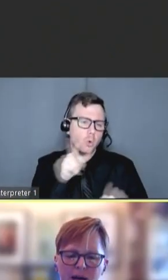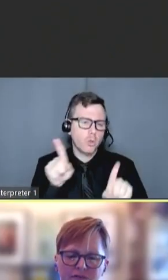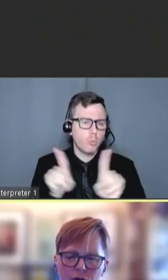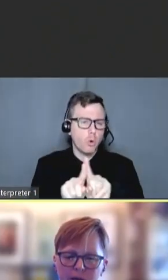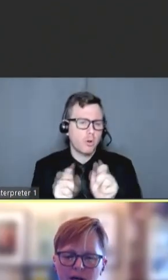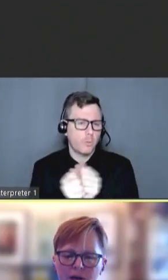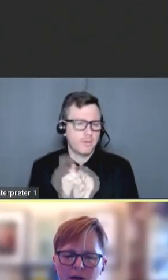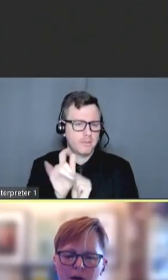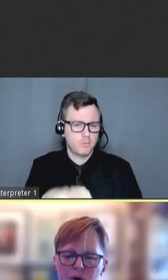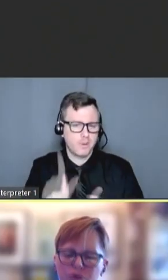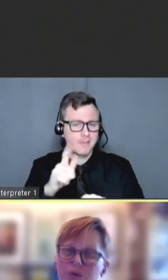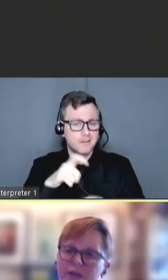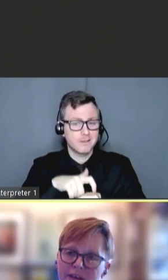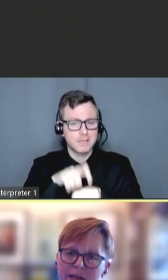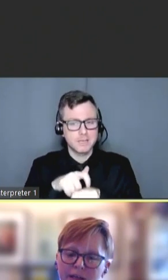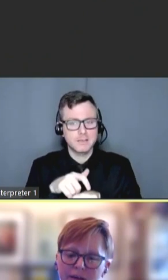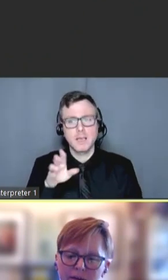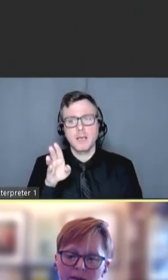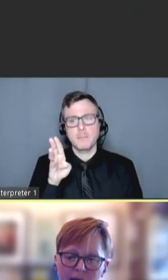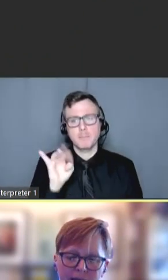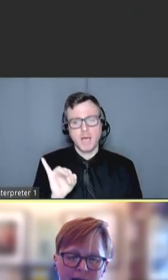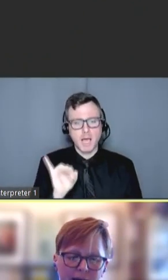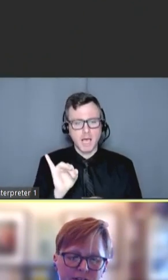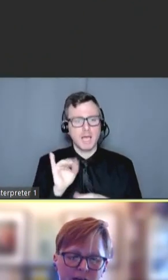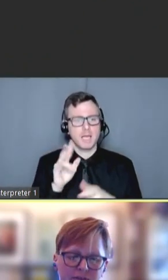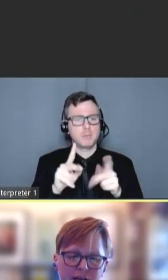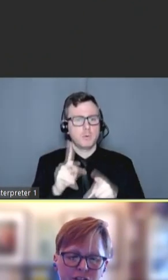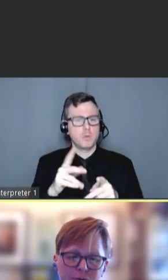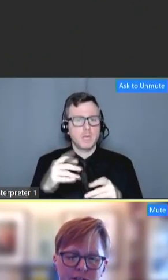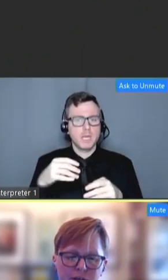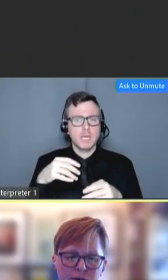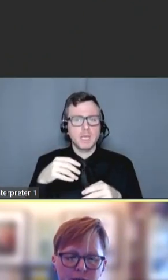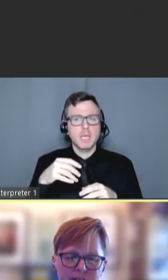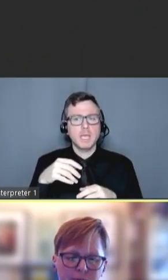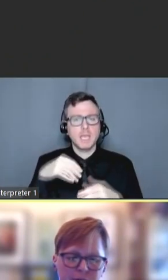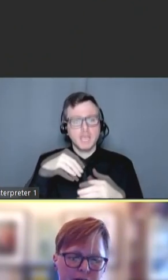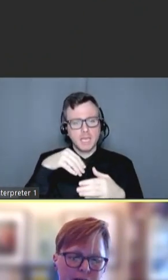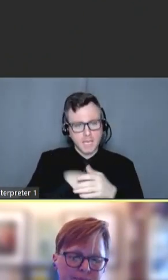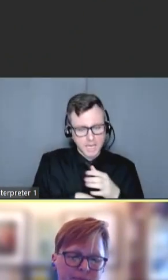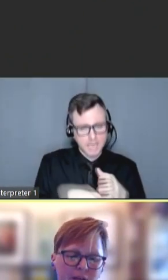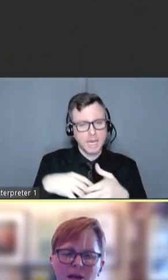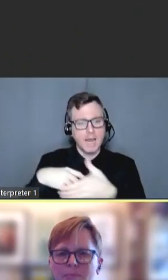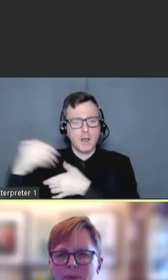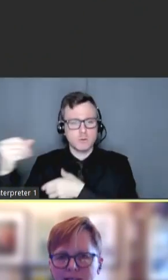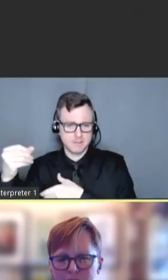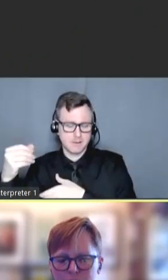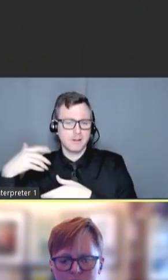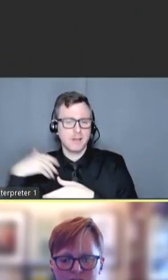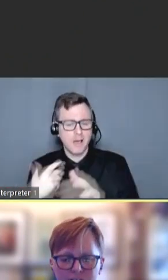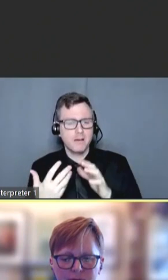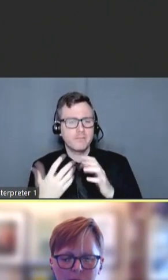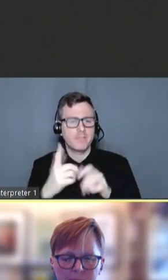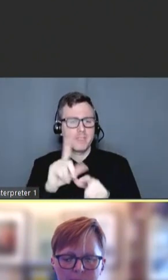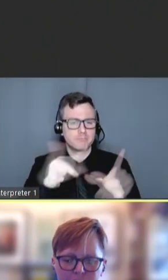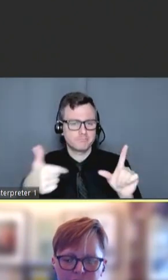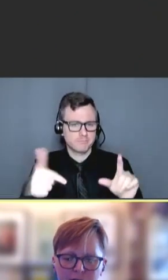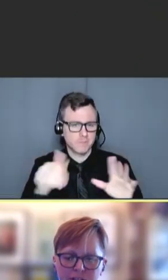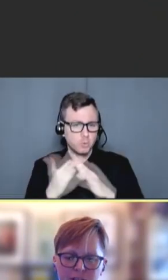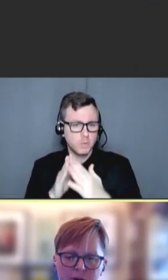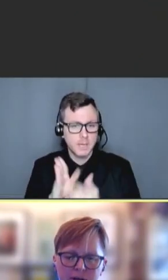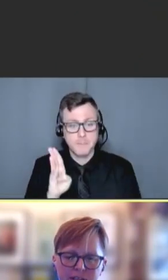amount of biphobia both within and outside the LGBTQ+ community. Bisexuals face major health